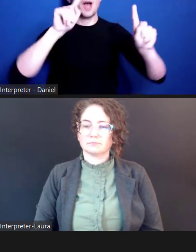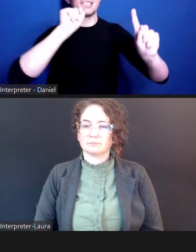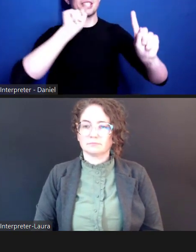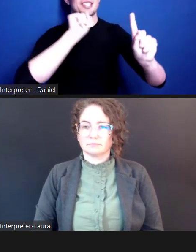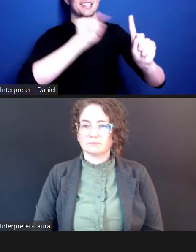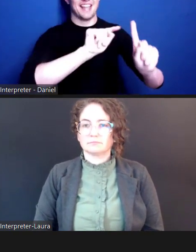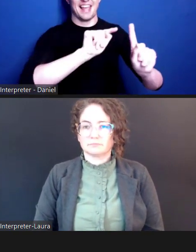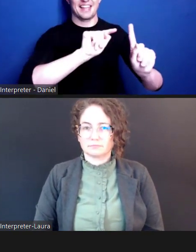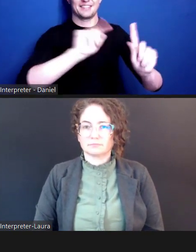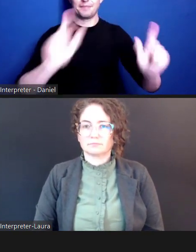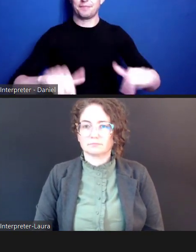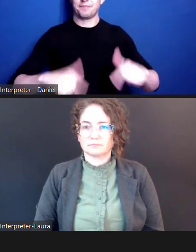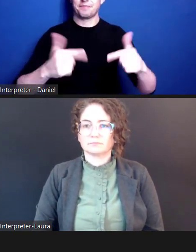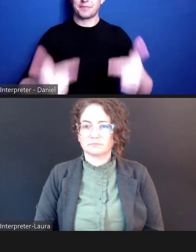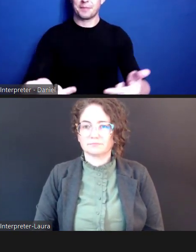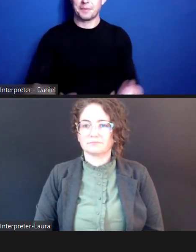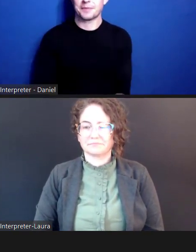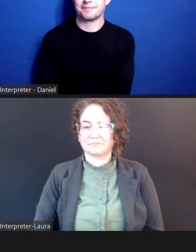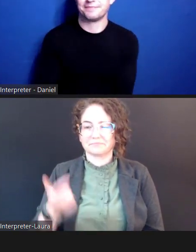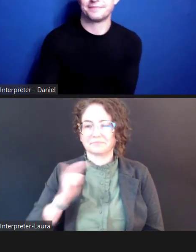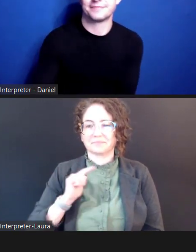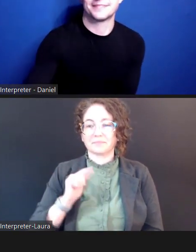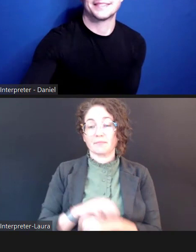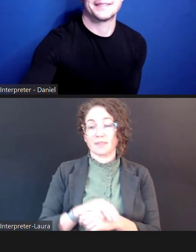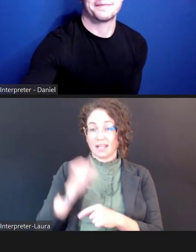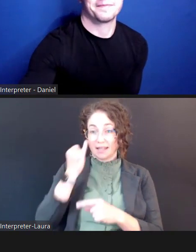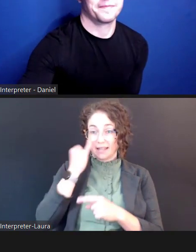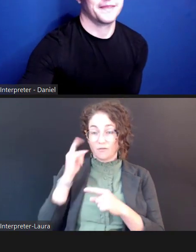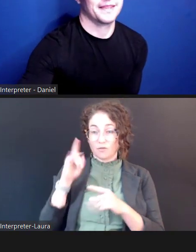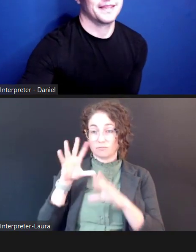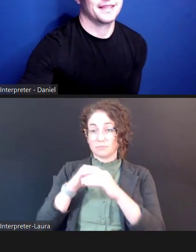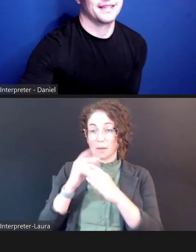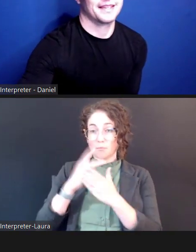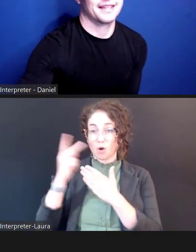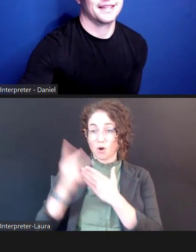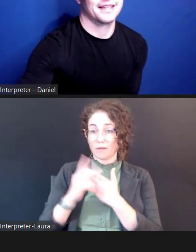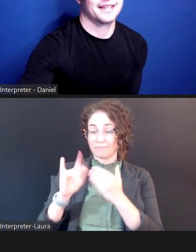screening, you can use the newborn hearing screening result for the